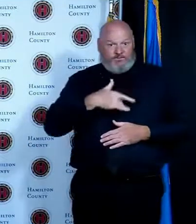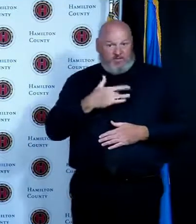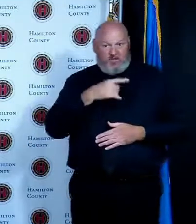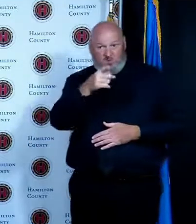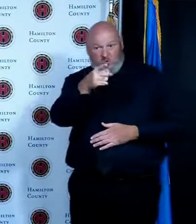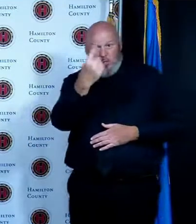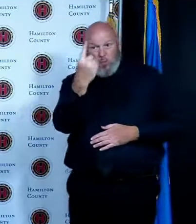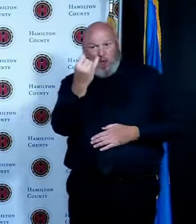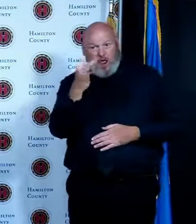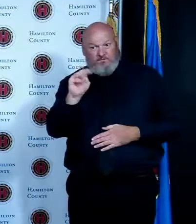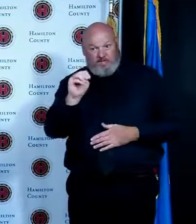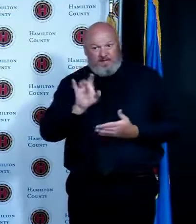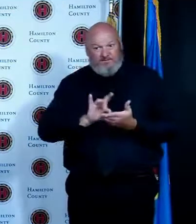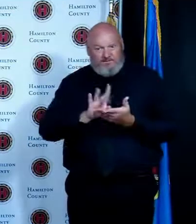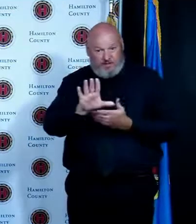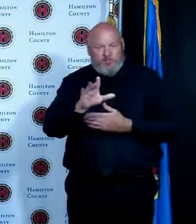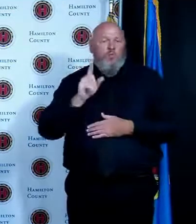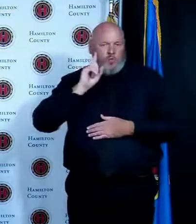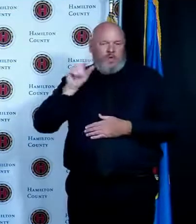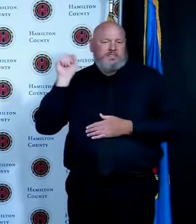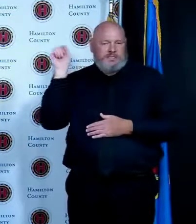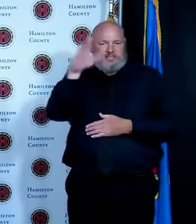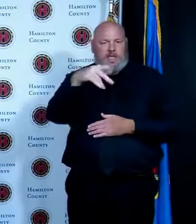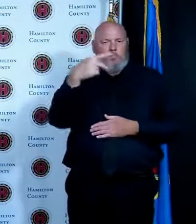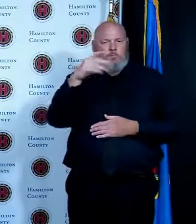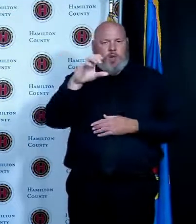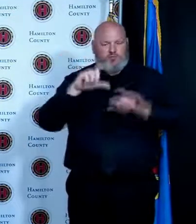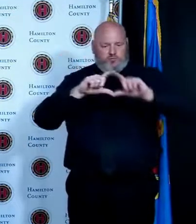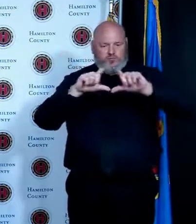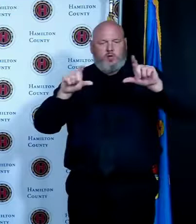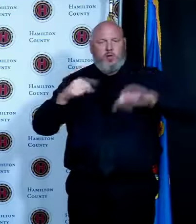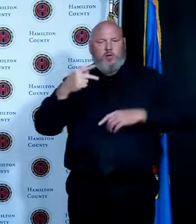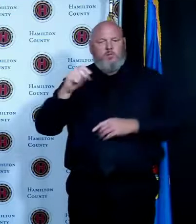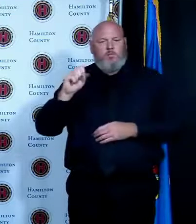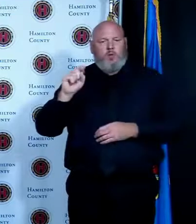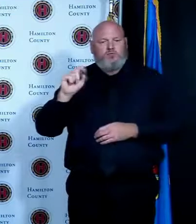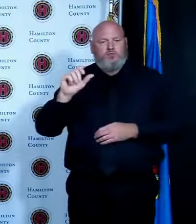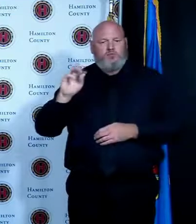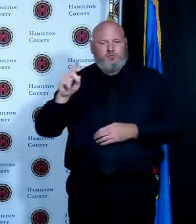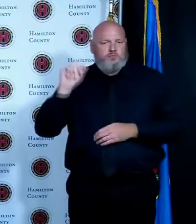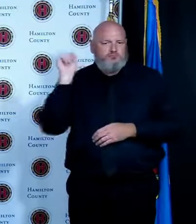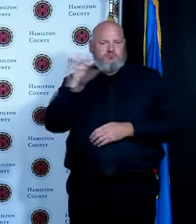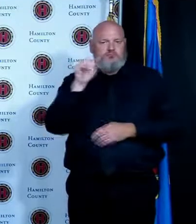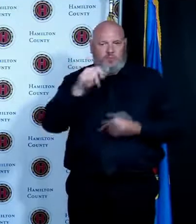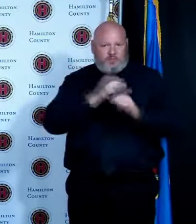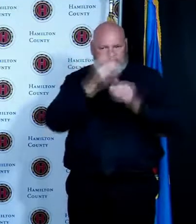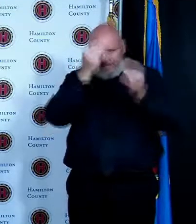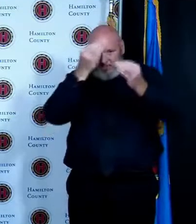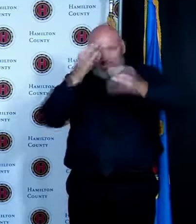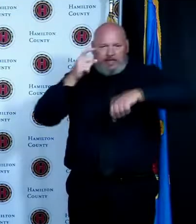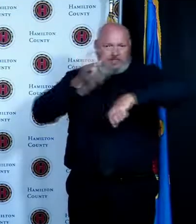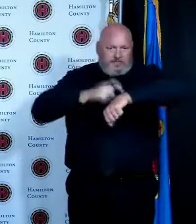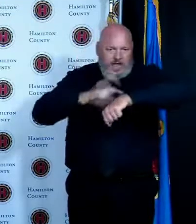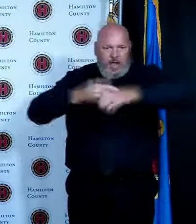them but as evictions start we know that we have more to do what we're expecting the next month or two